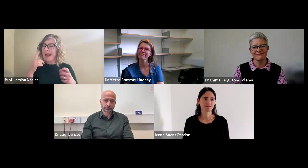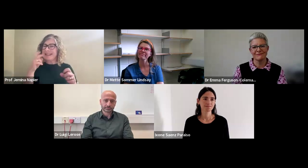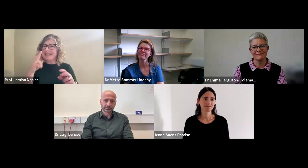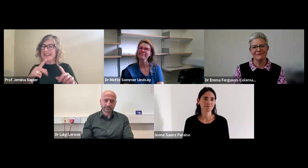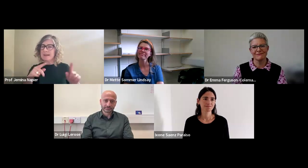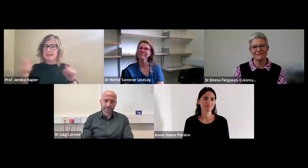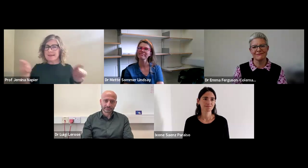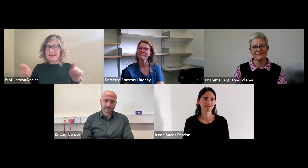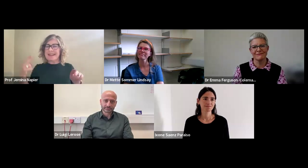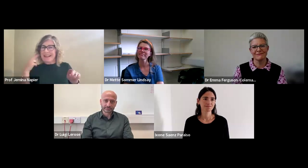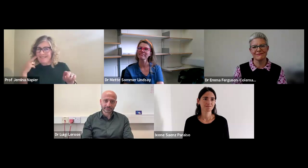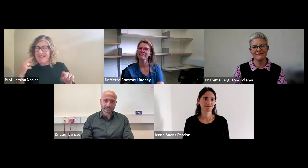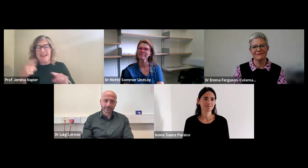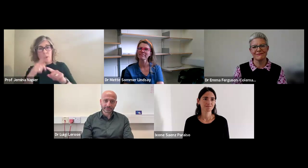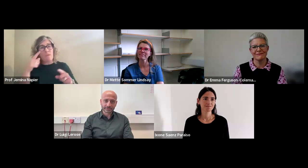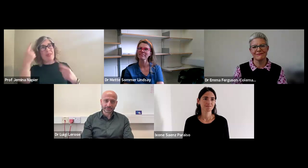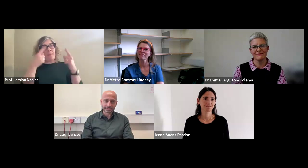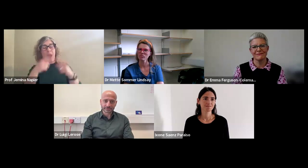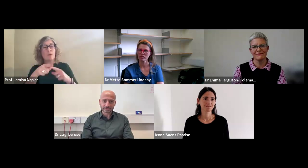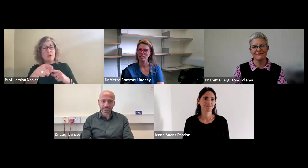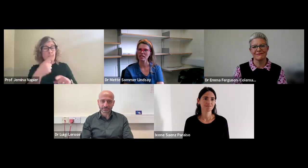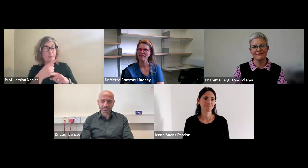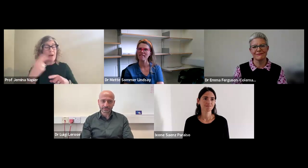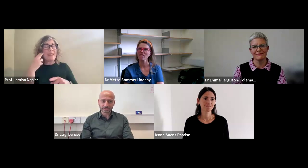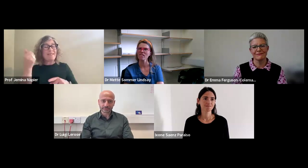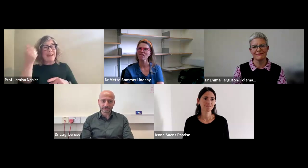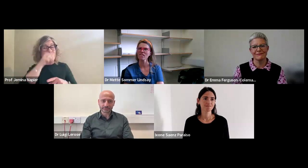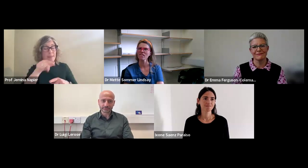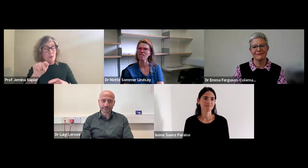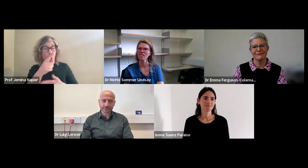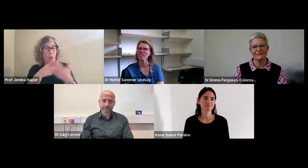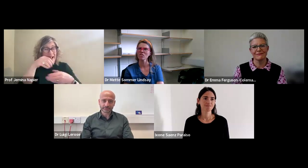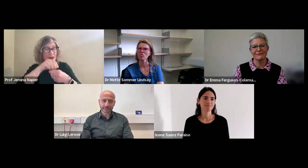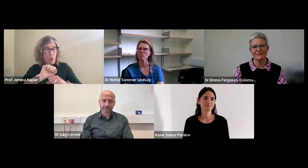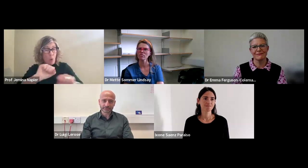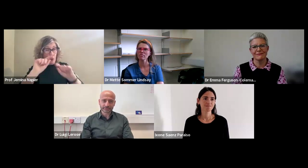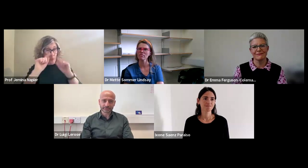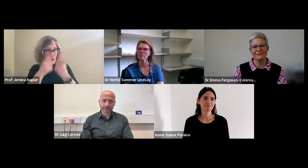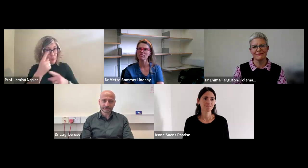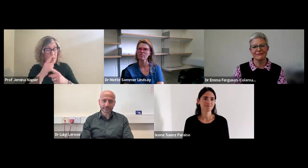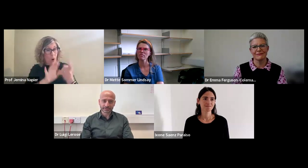Jemina: okay so we're getting different perspectives here. I mean deaf academics,